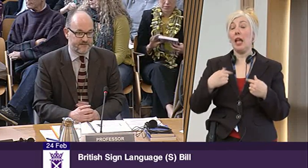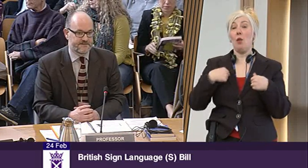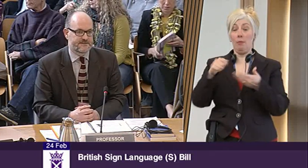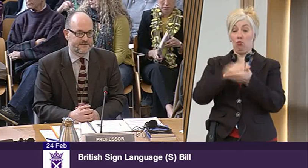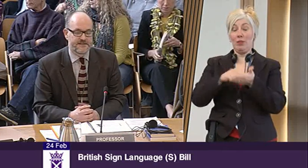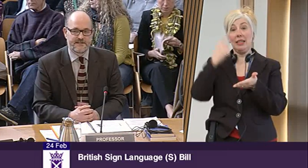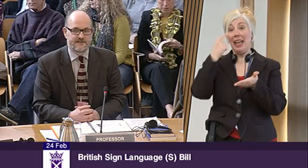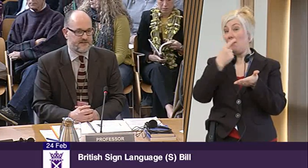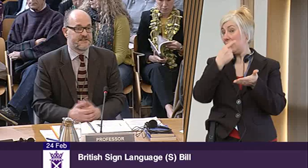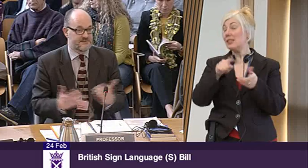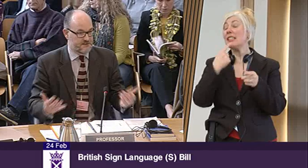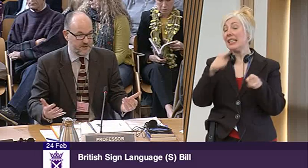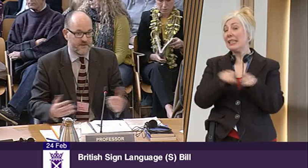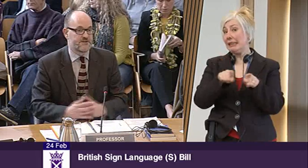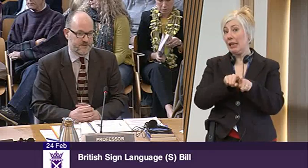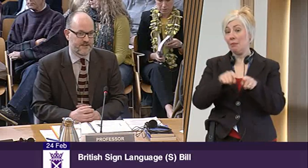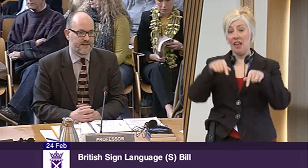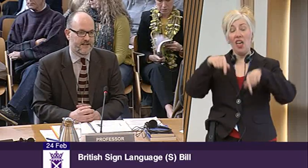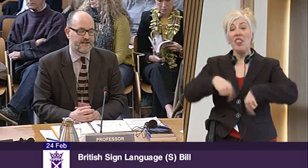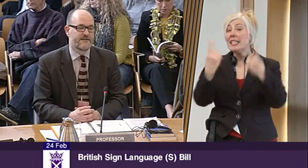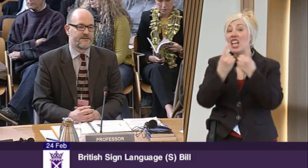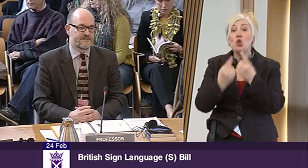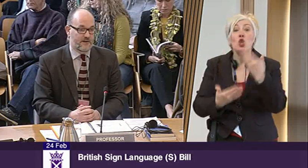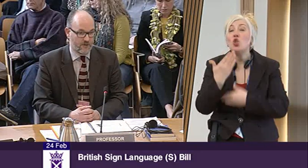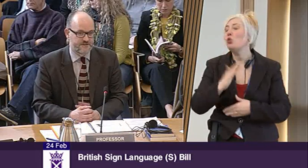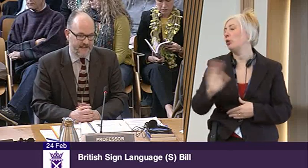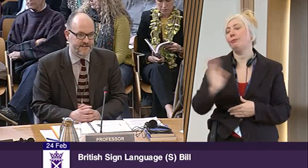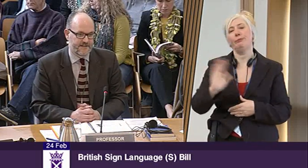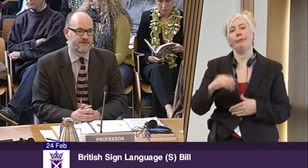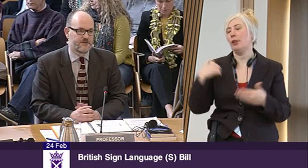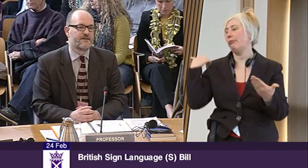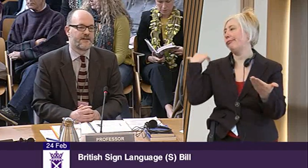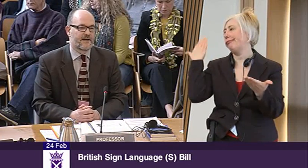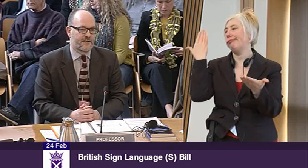evidence, this is not a new issue; it is a long-standing issue. Since at least 1880,